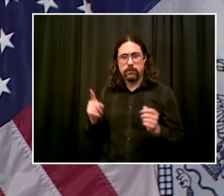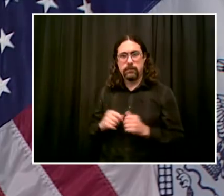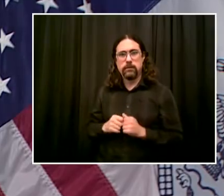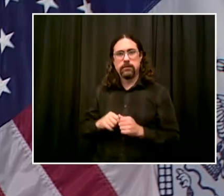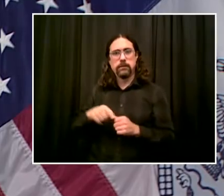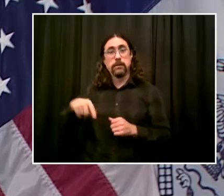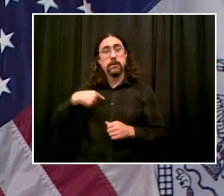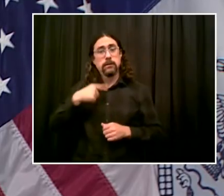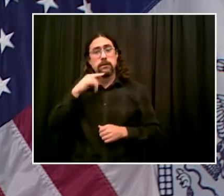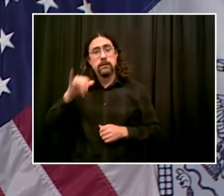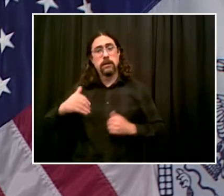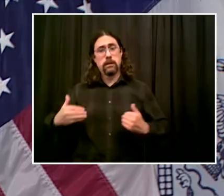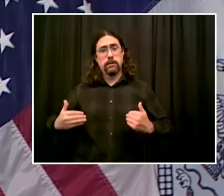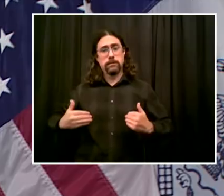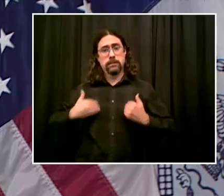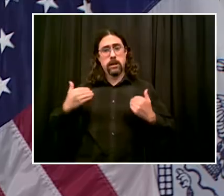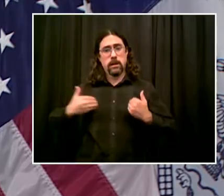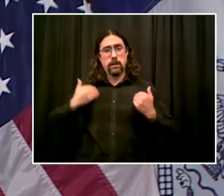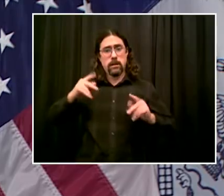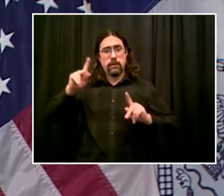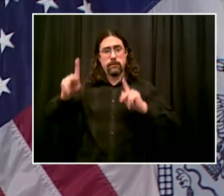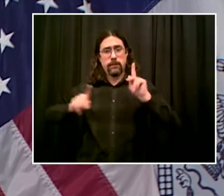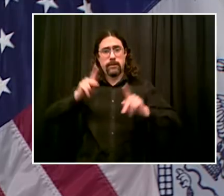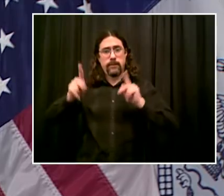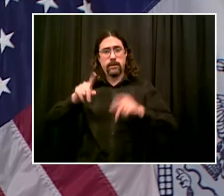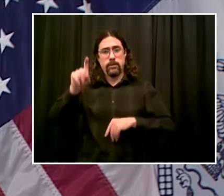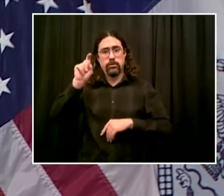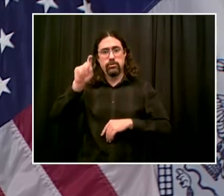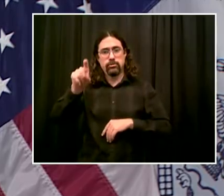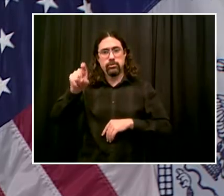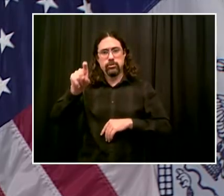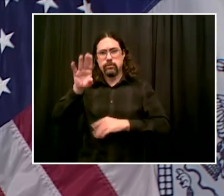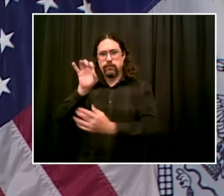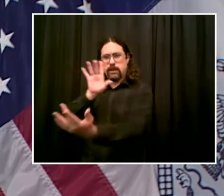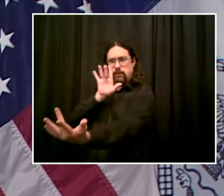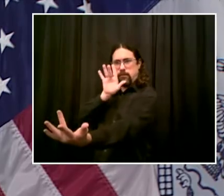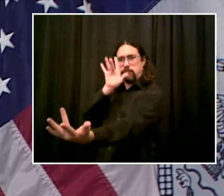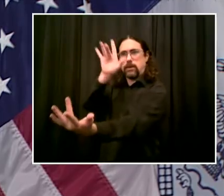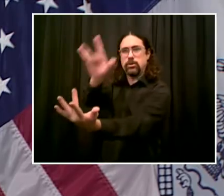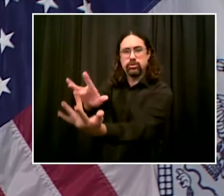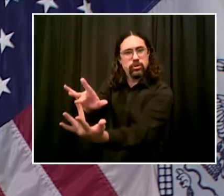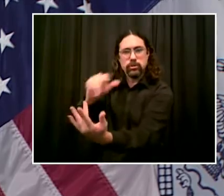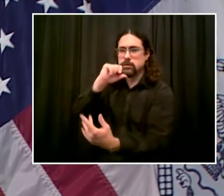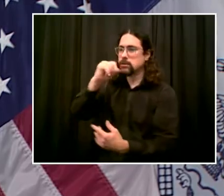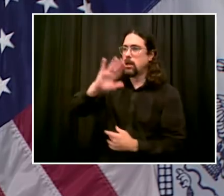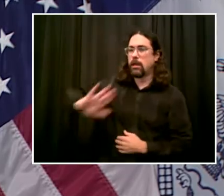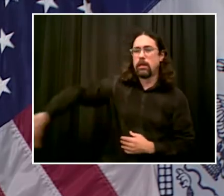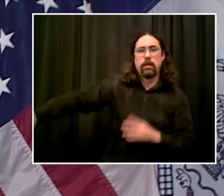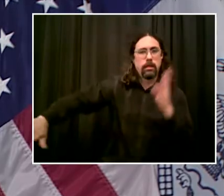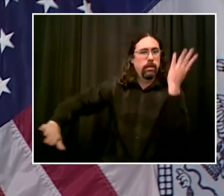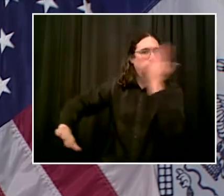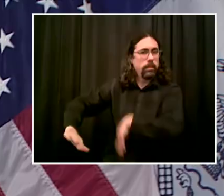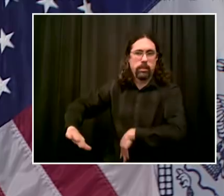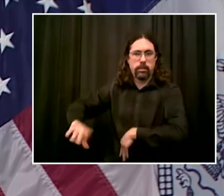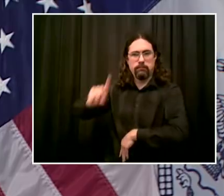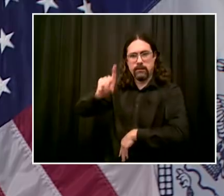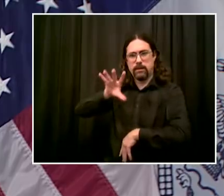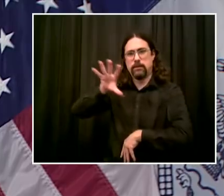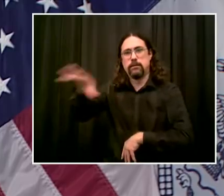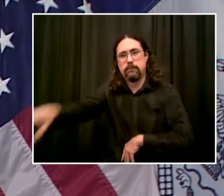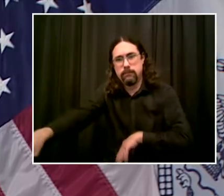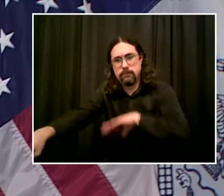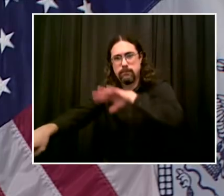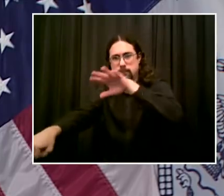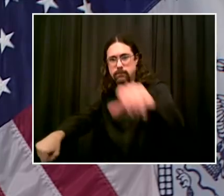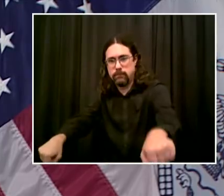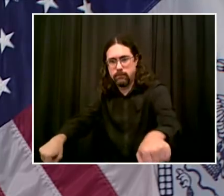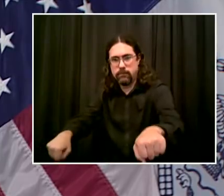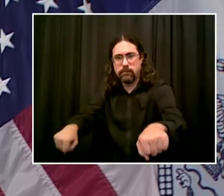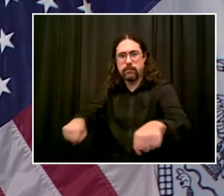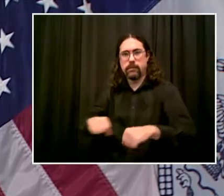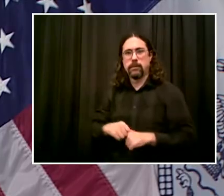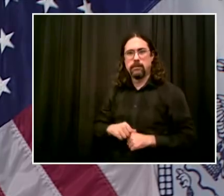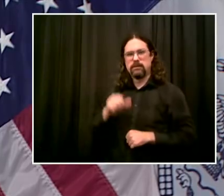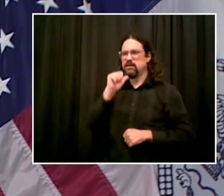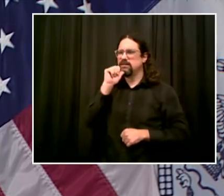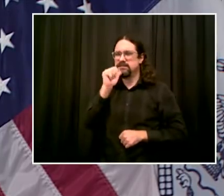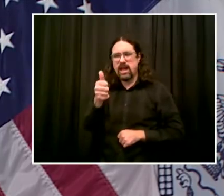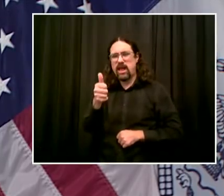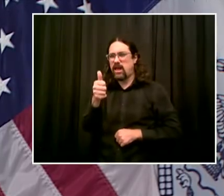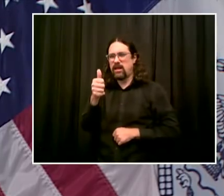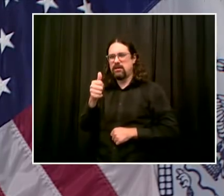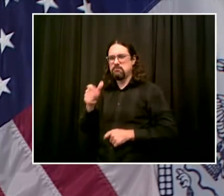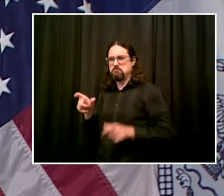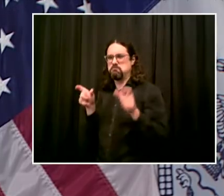NEED TO BE